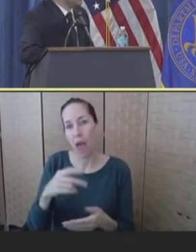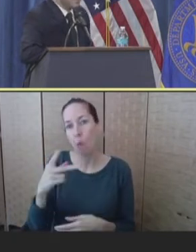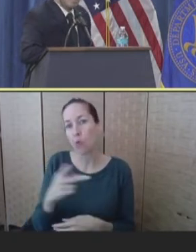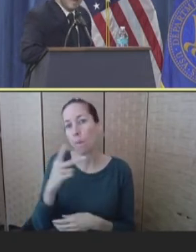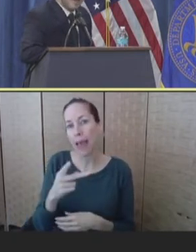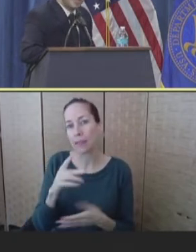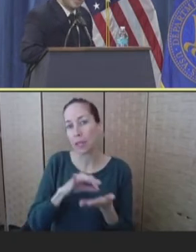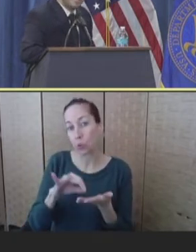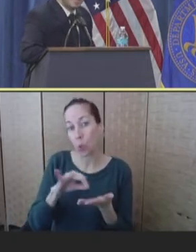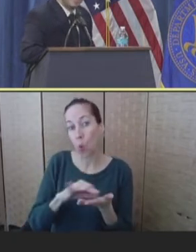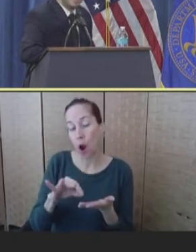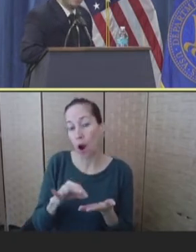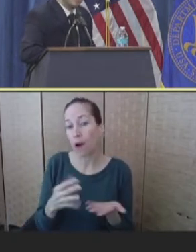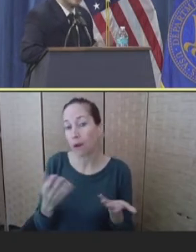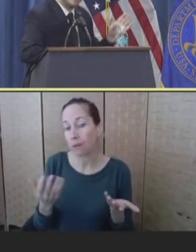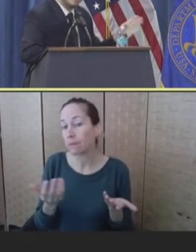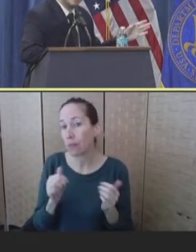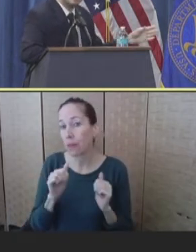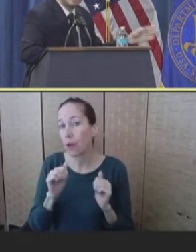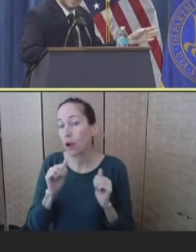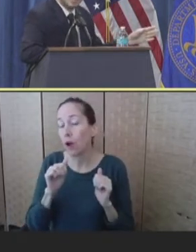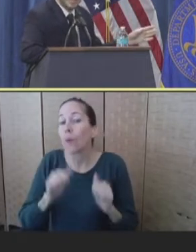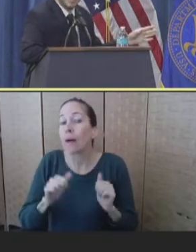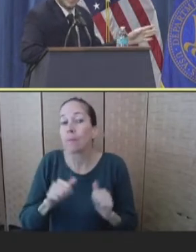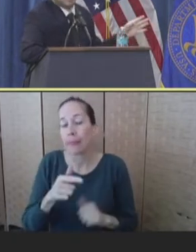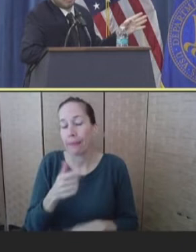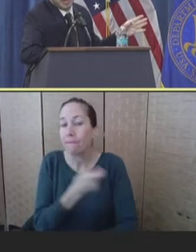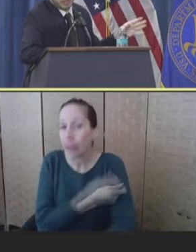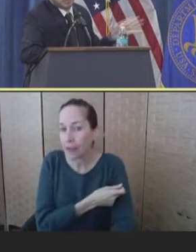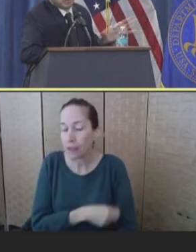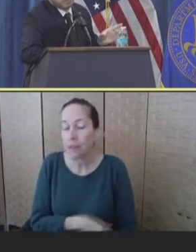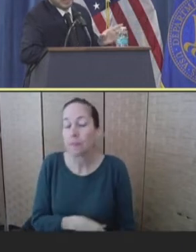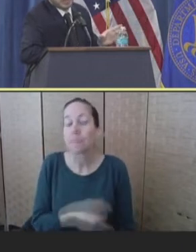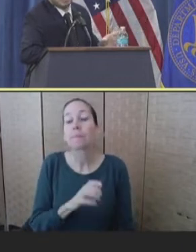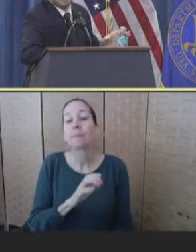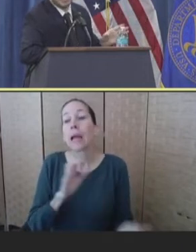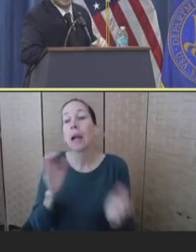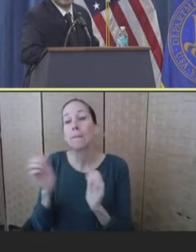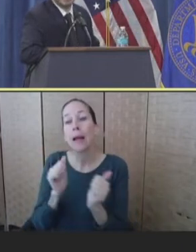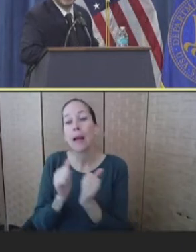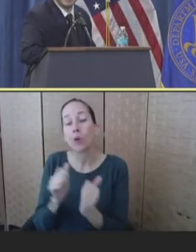And then you match people who were in reality vaccinated and, in reality, we're not vaccinated based on their propensity score.